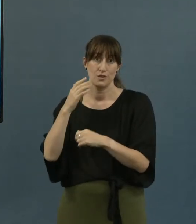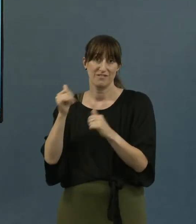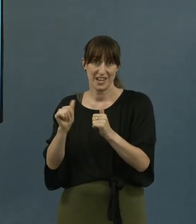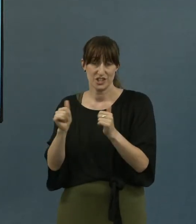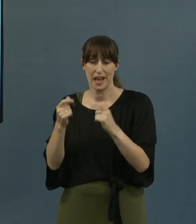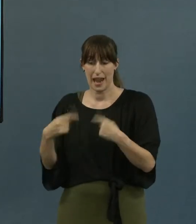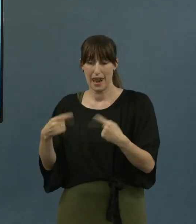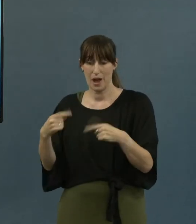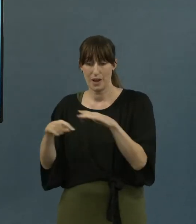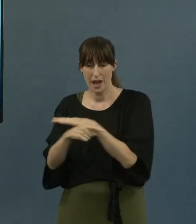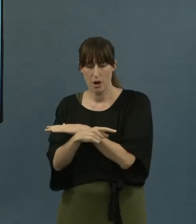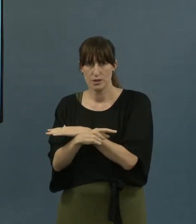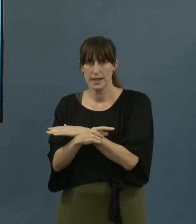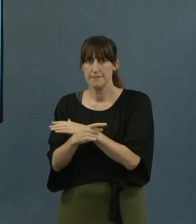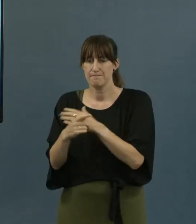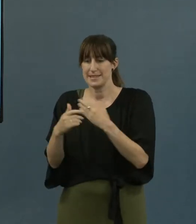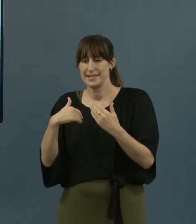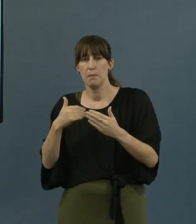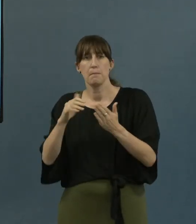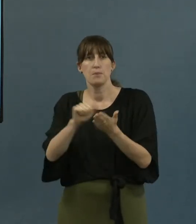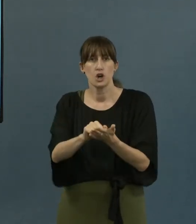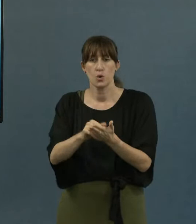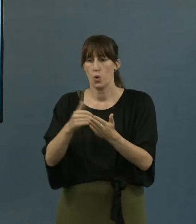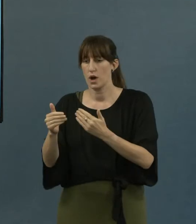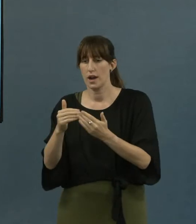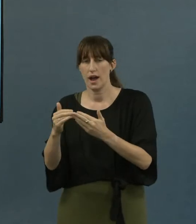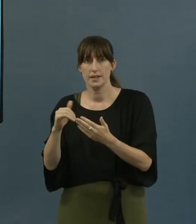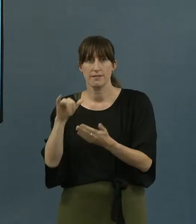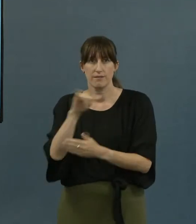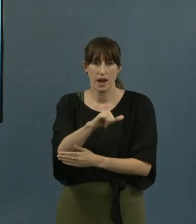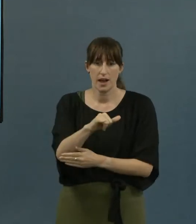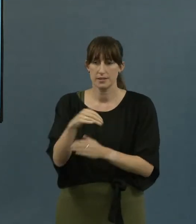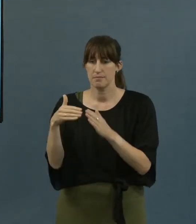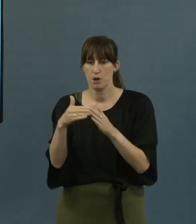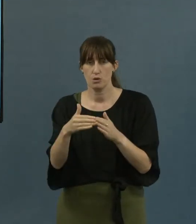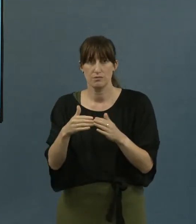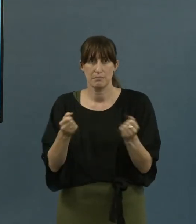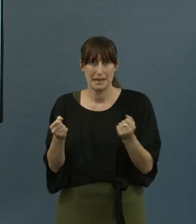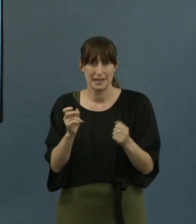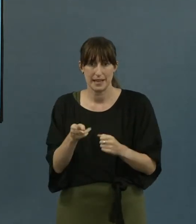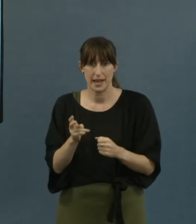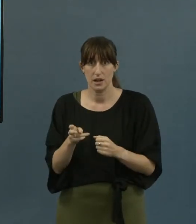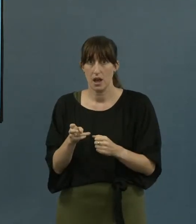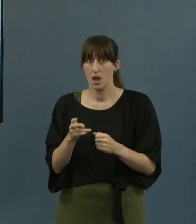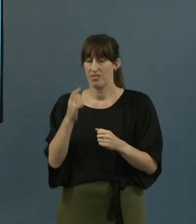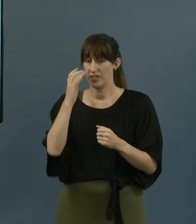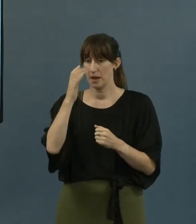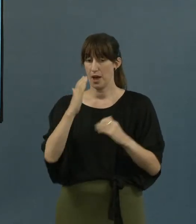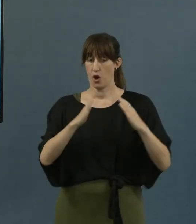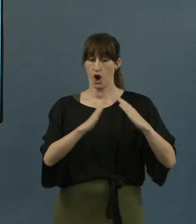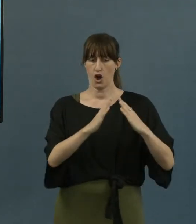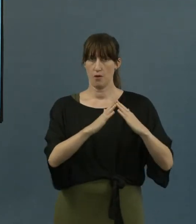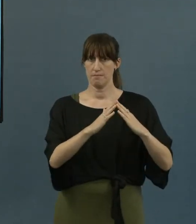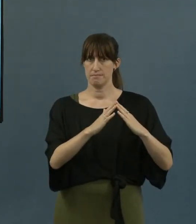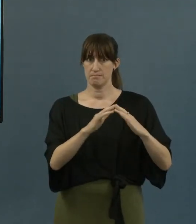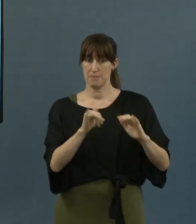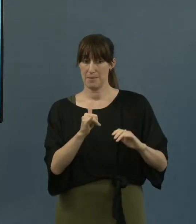completed and what arrangements you might need to make for any